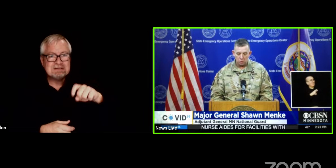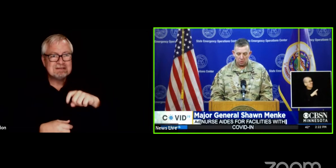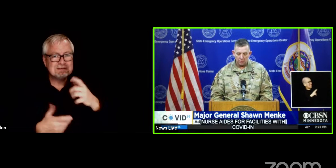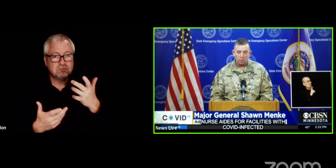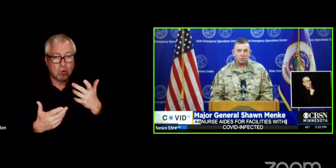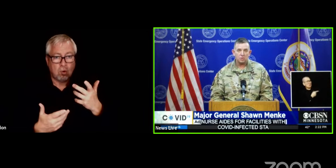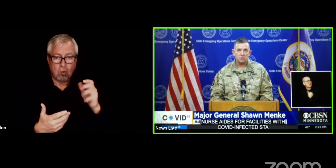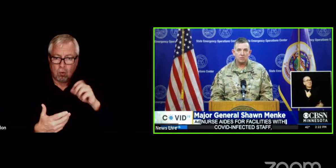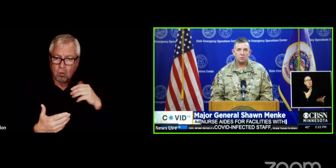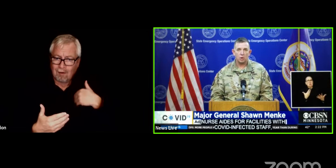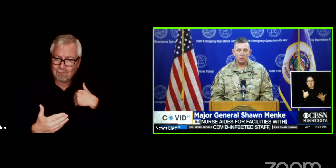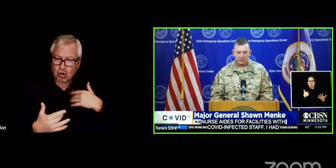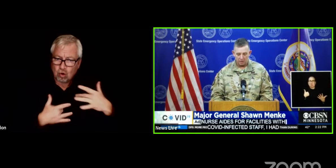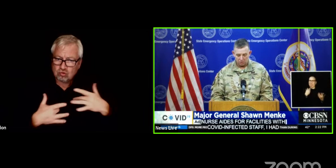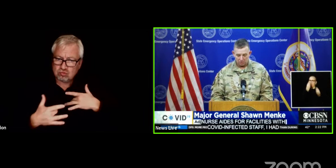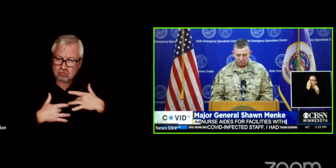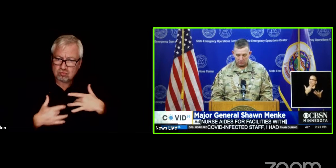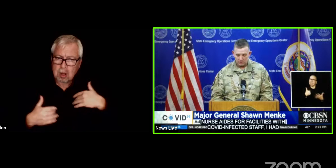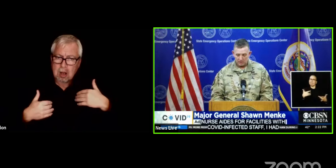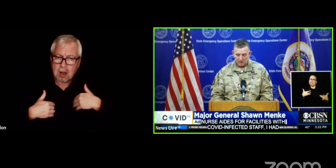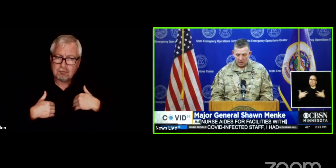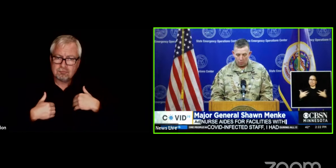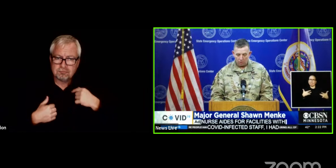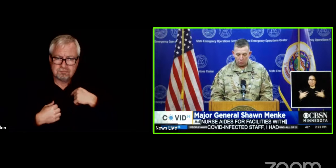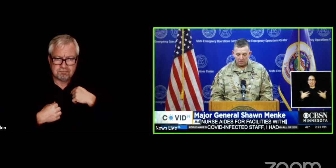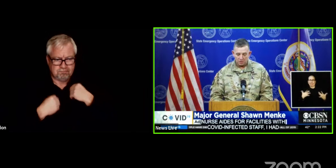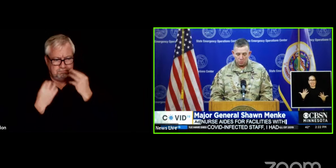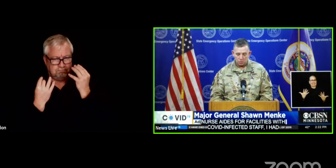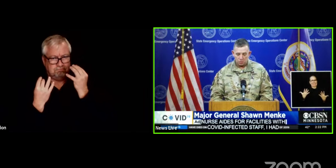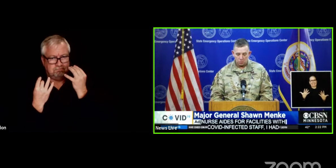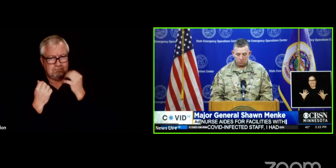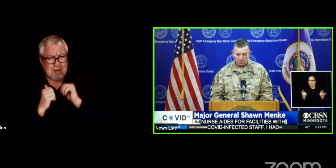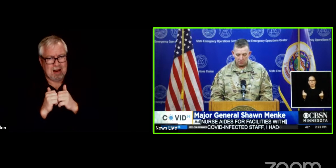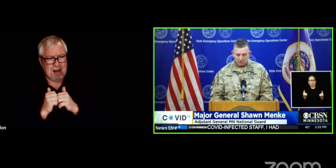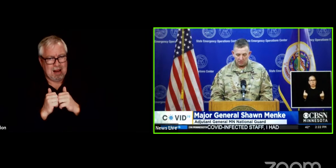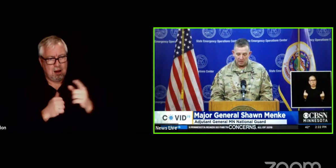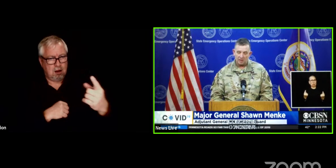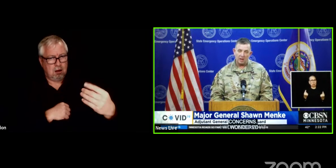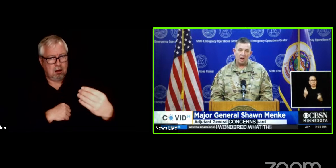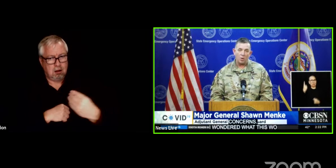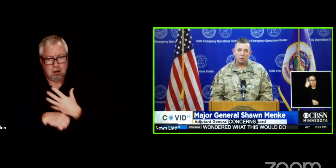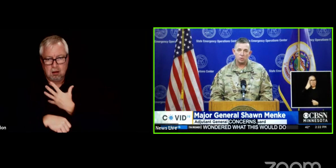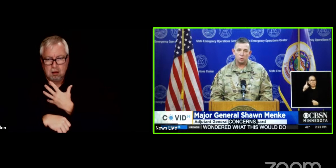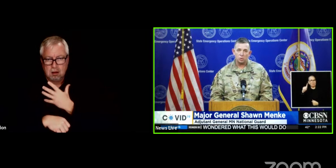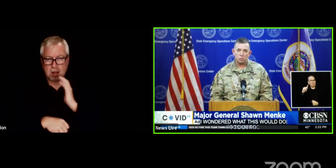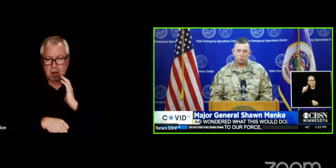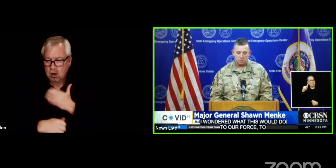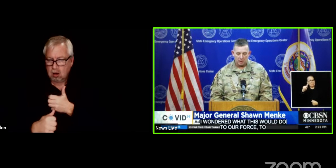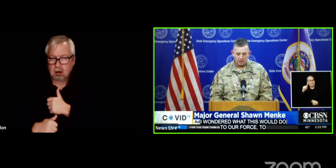TO OUR FORCE, TO OUR RETENTION. I WONDERED WHAT THIS WOULD DO AND HOW OUR SOLDIERS WOULD RESPOND.